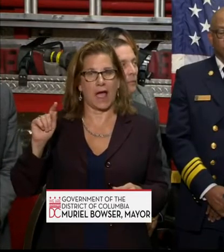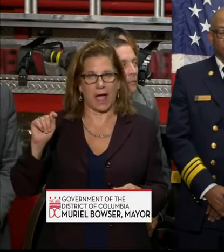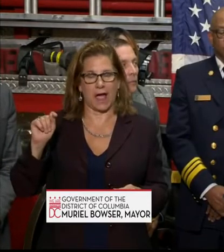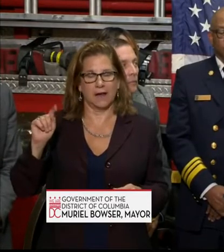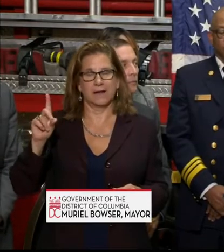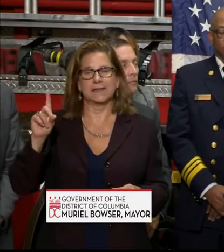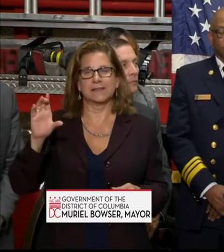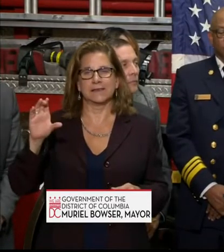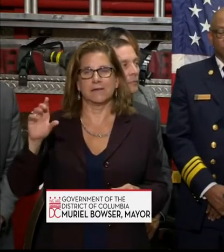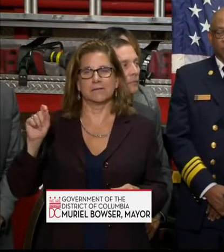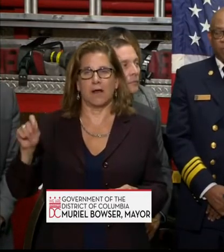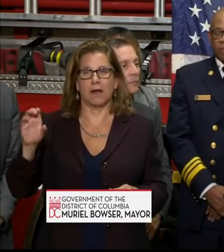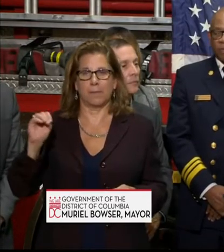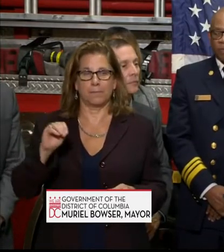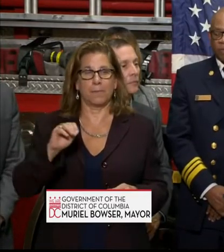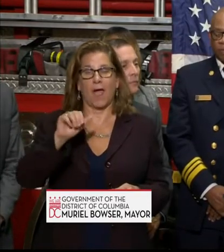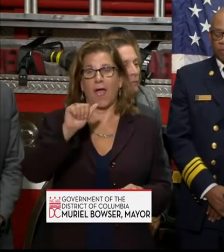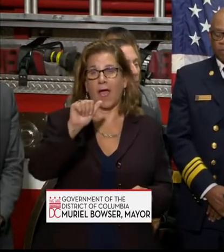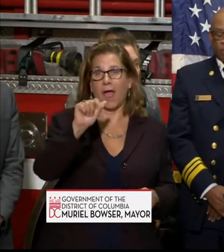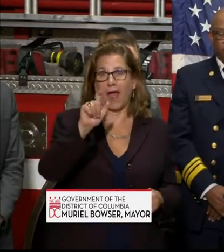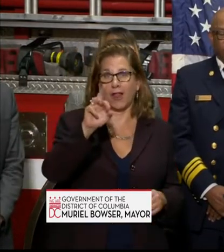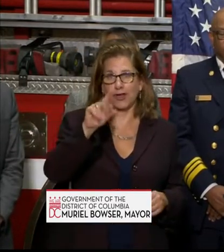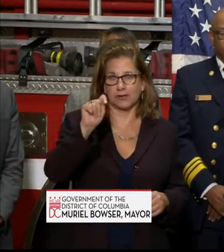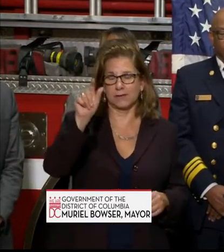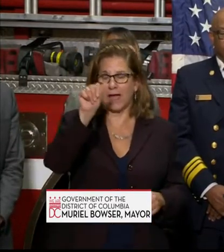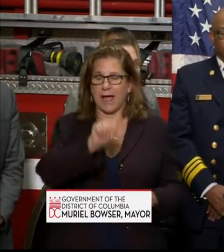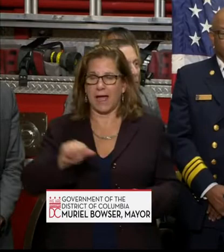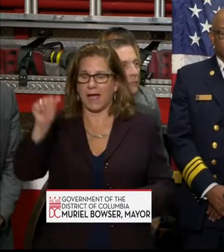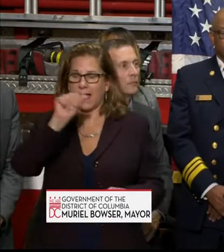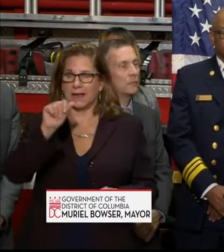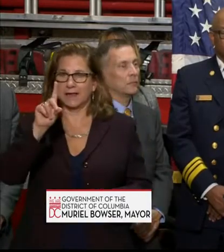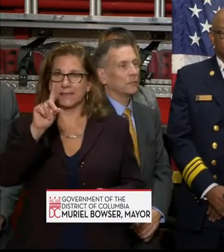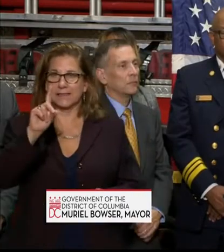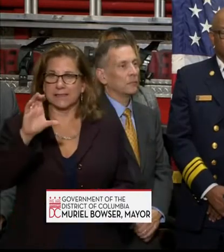IMPORTANT INFORMATION THROUGH TEXT AND E-MAIL, AND IN ADDITION